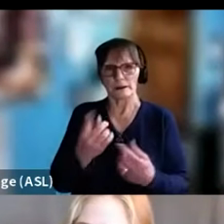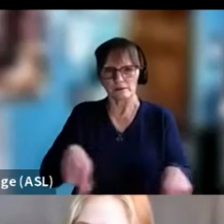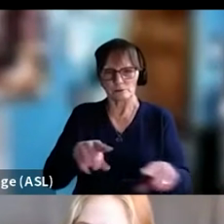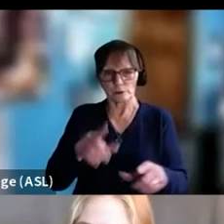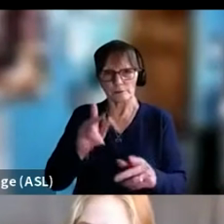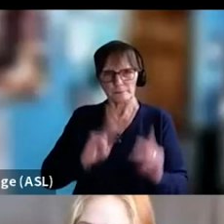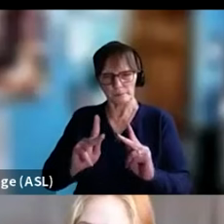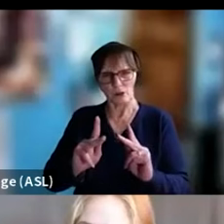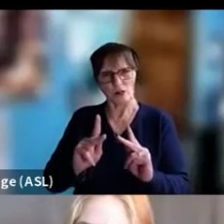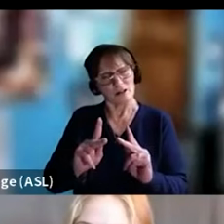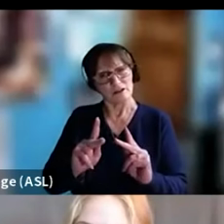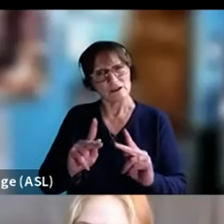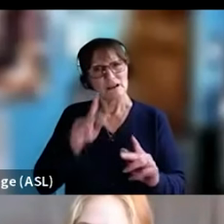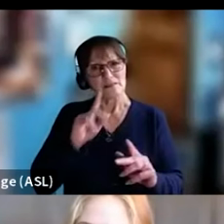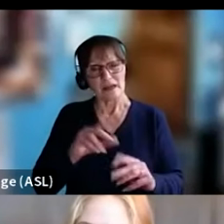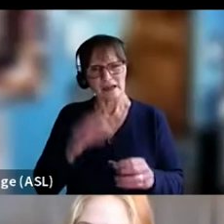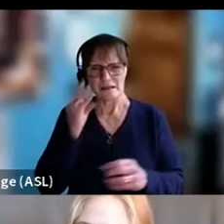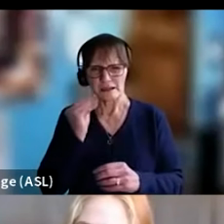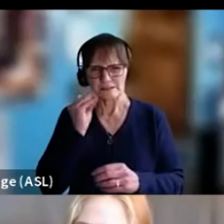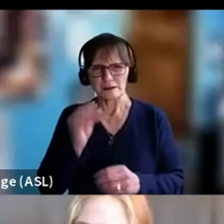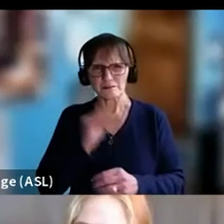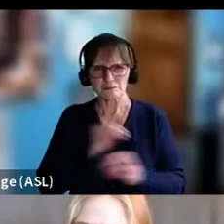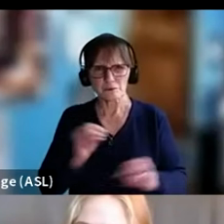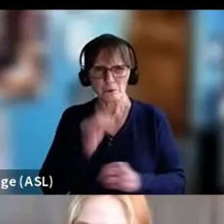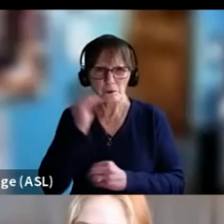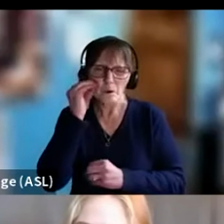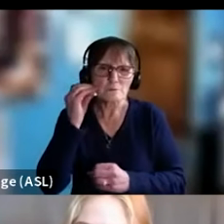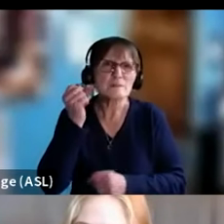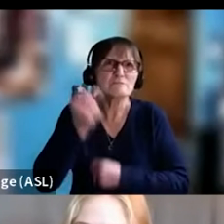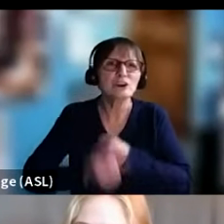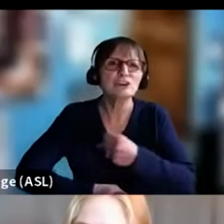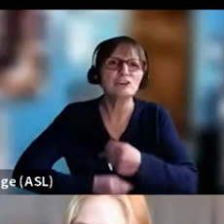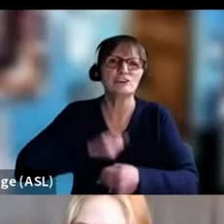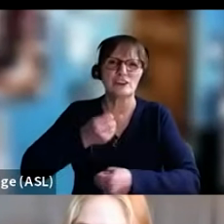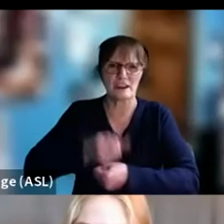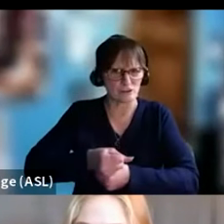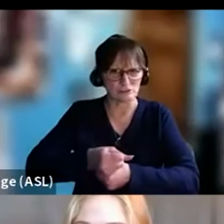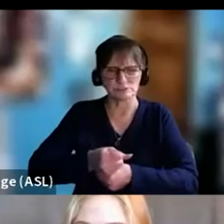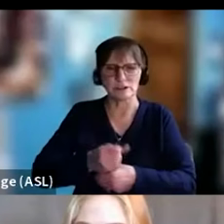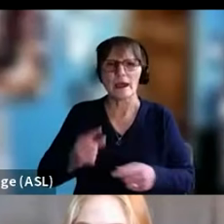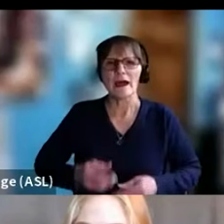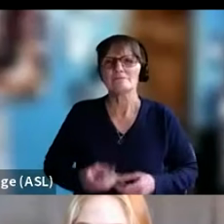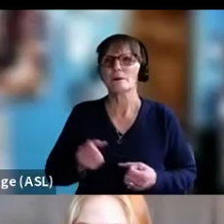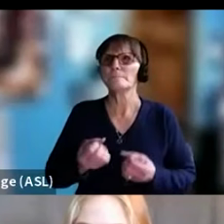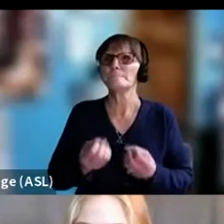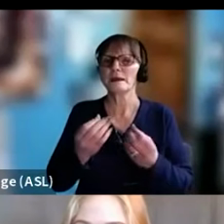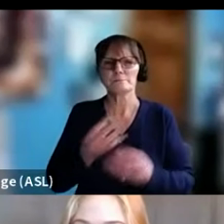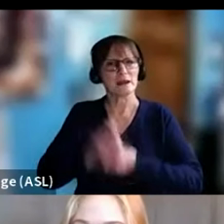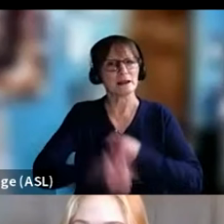they experienced homelessness for years, decades at times. And for many years they've been told by various teams